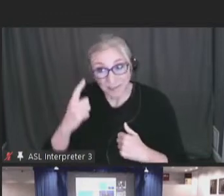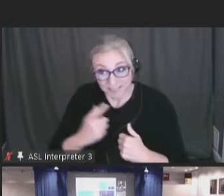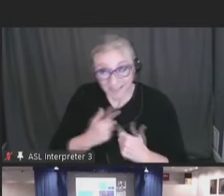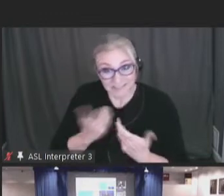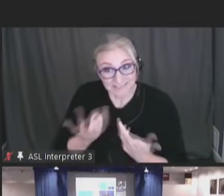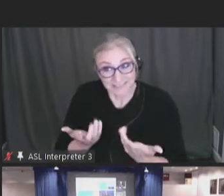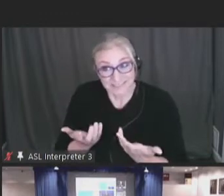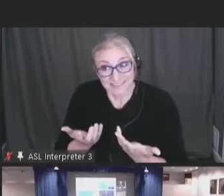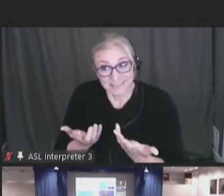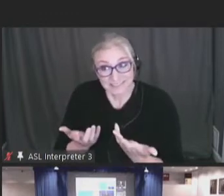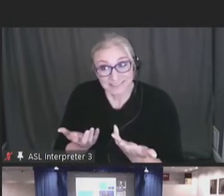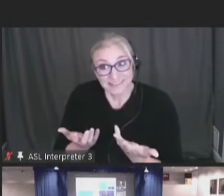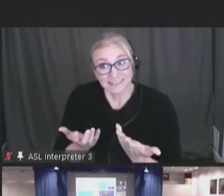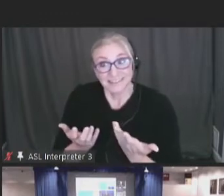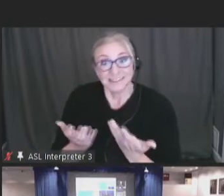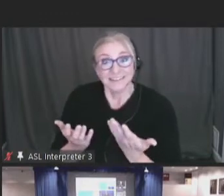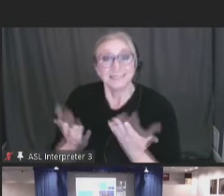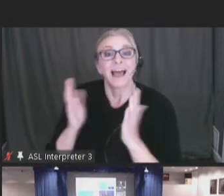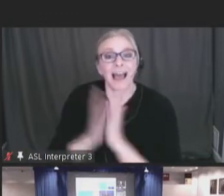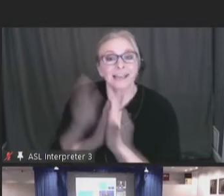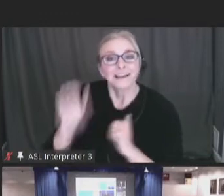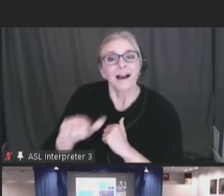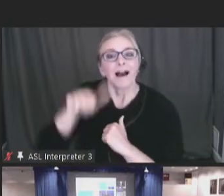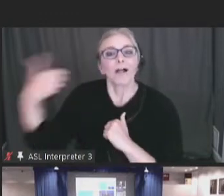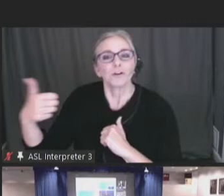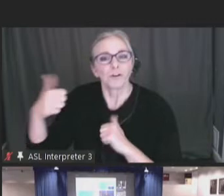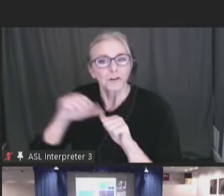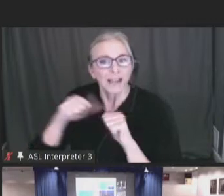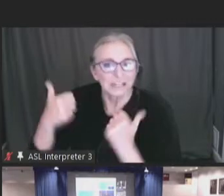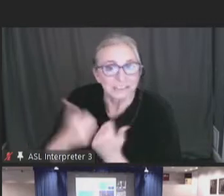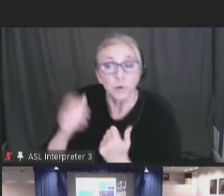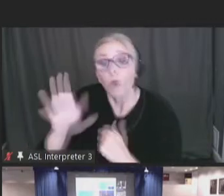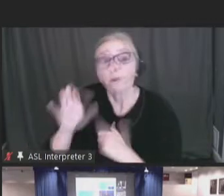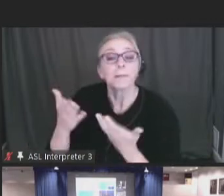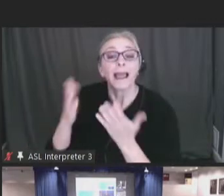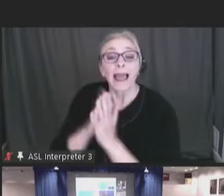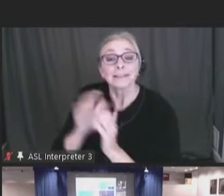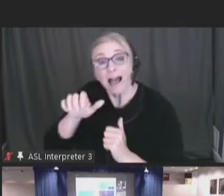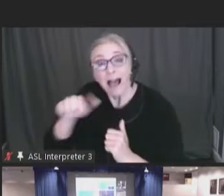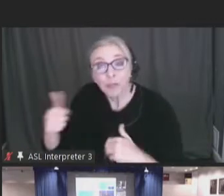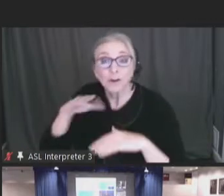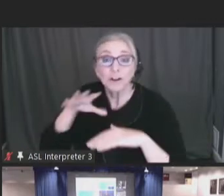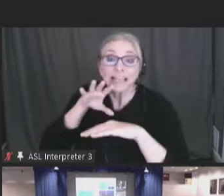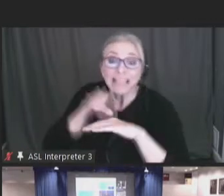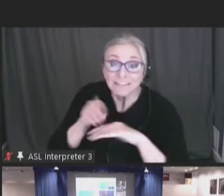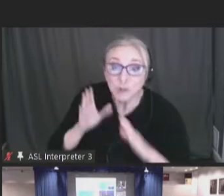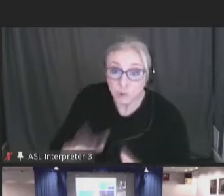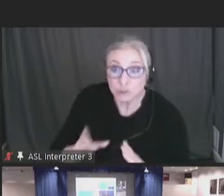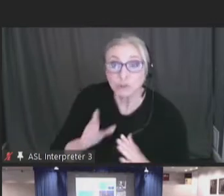I think an outside influencer to share our message, right? It's -- you don't want them